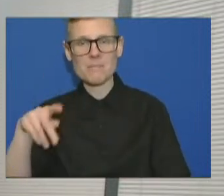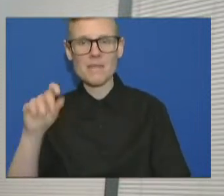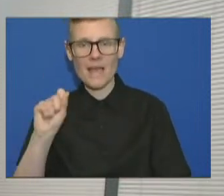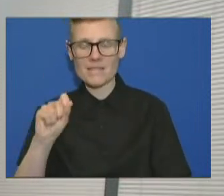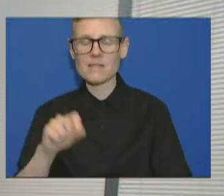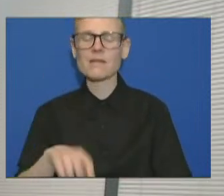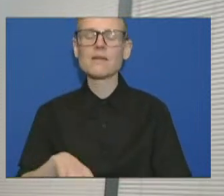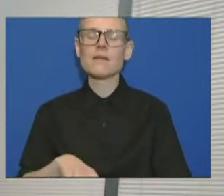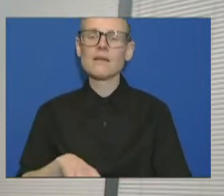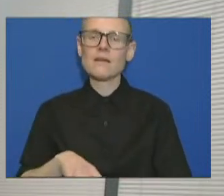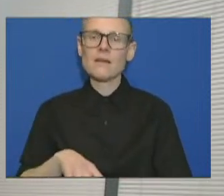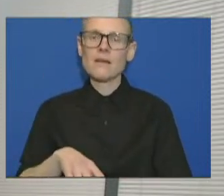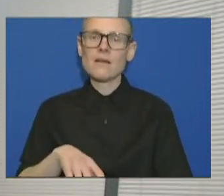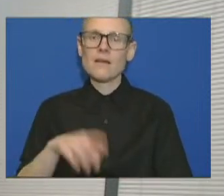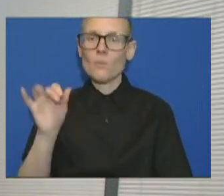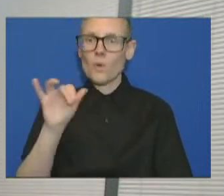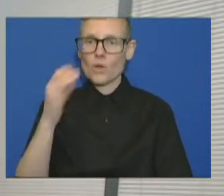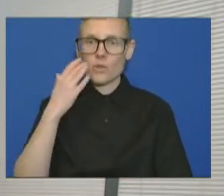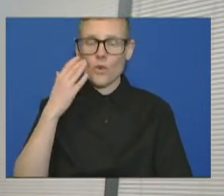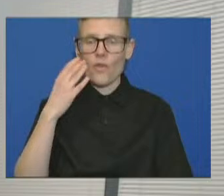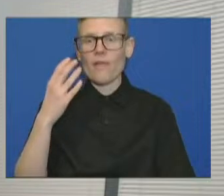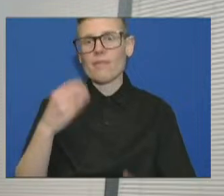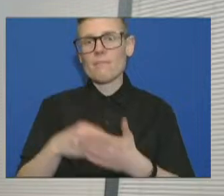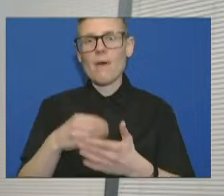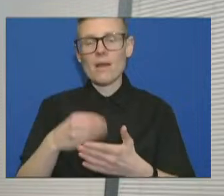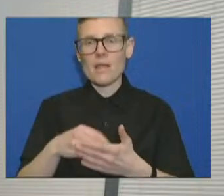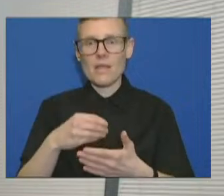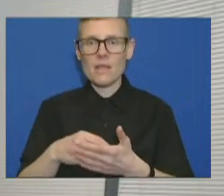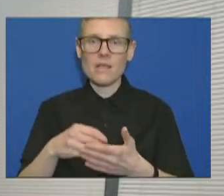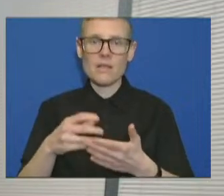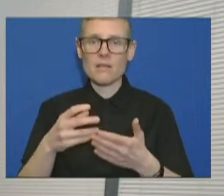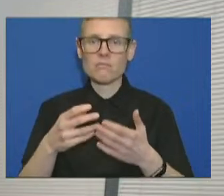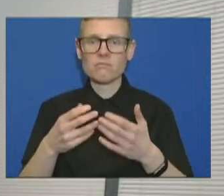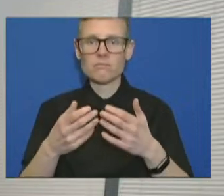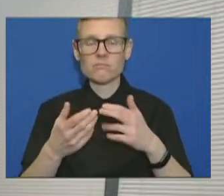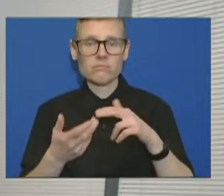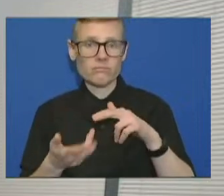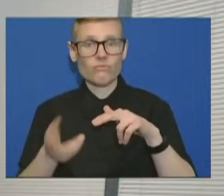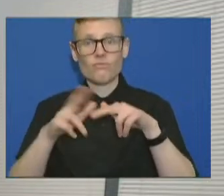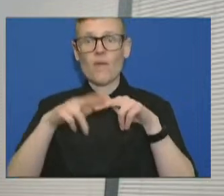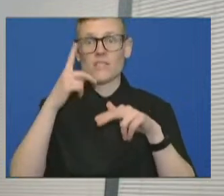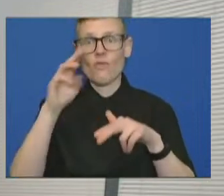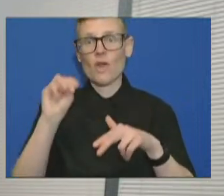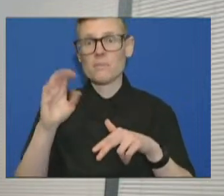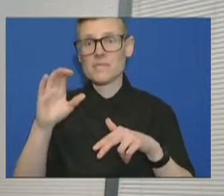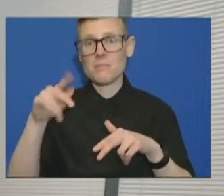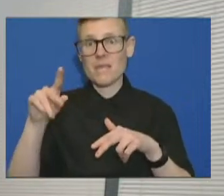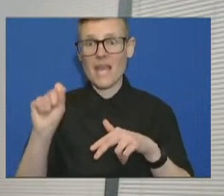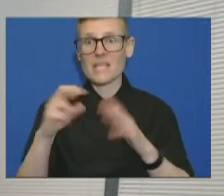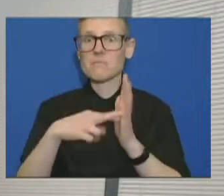you put that framed for M.C.P.S.